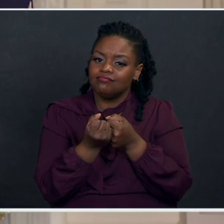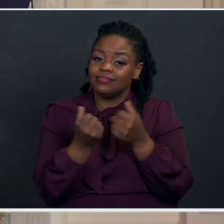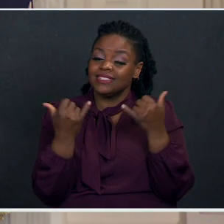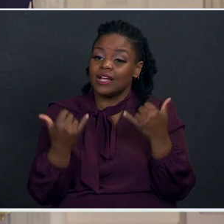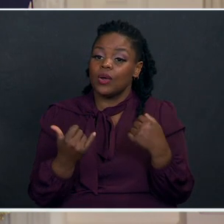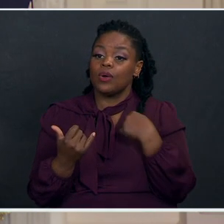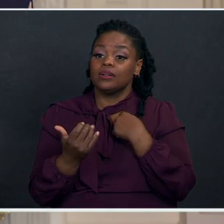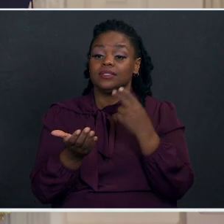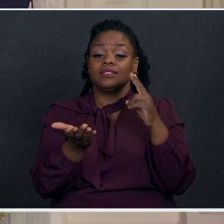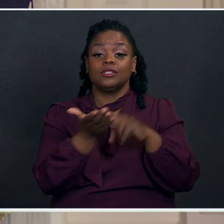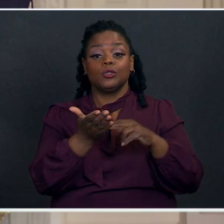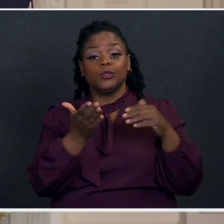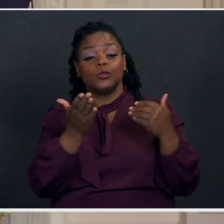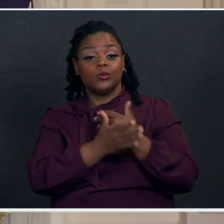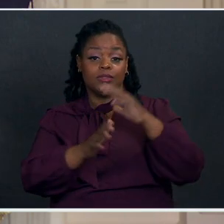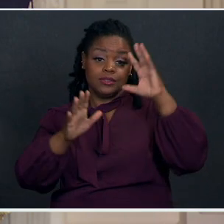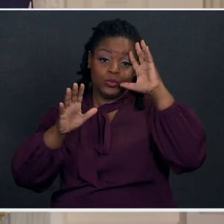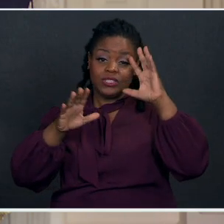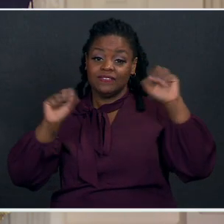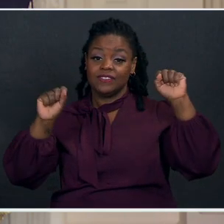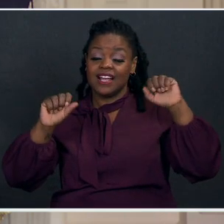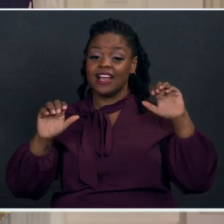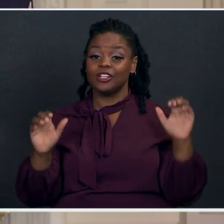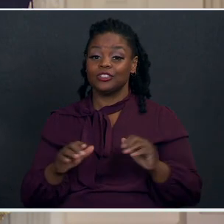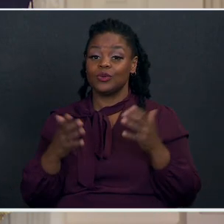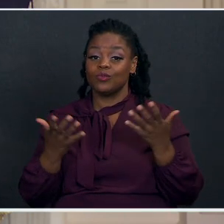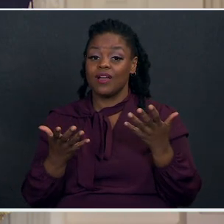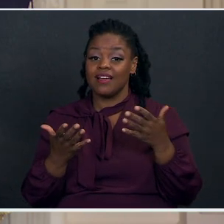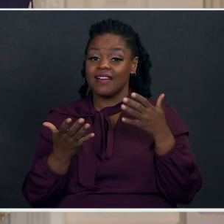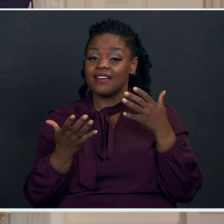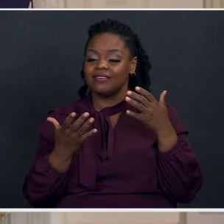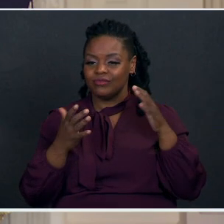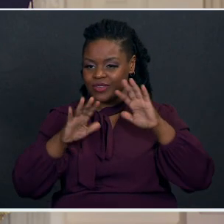to confront the existential threat of climate change. And it is an existential threat.